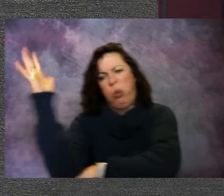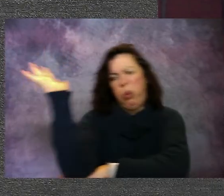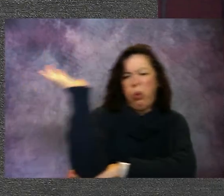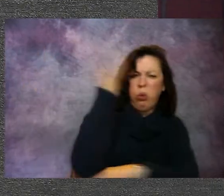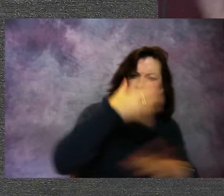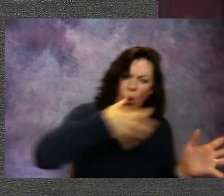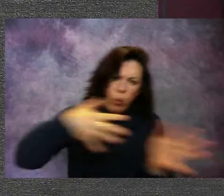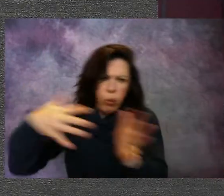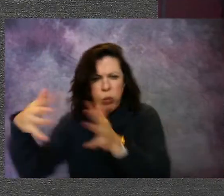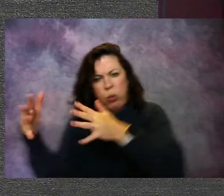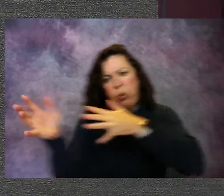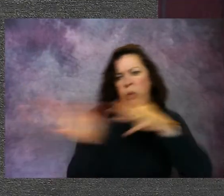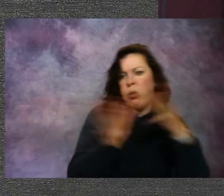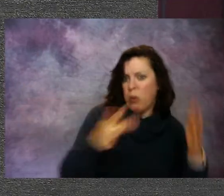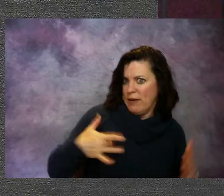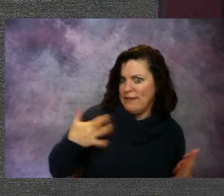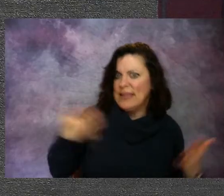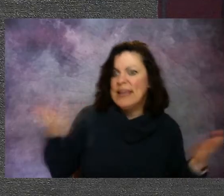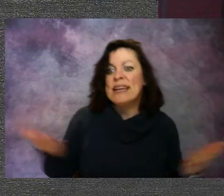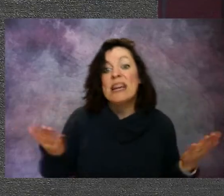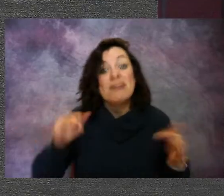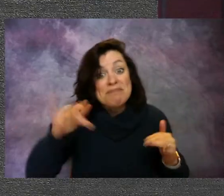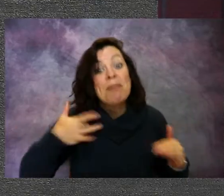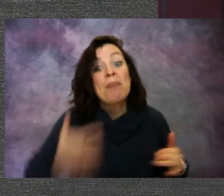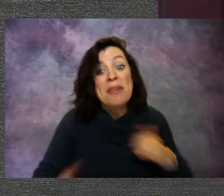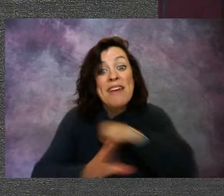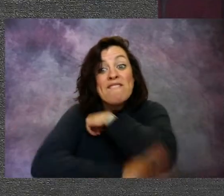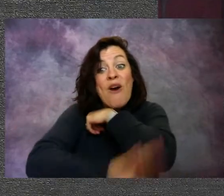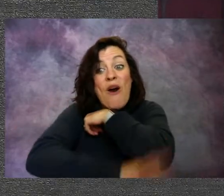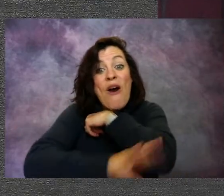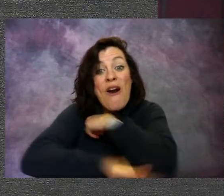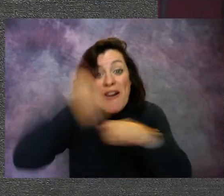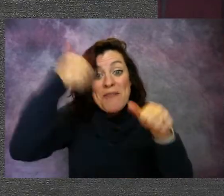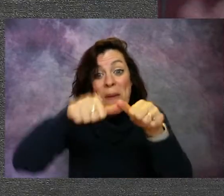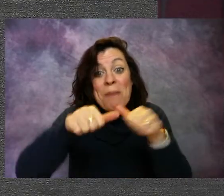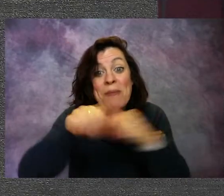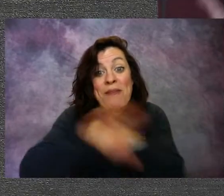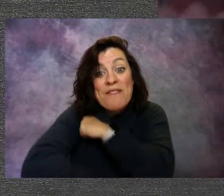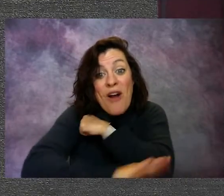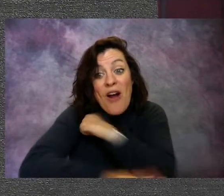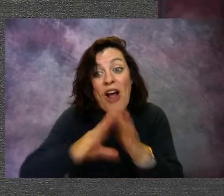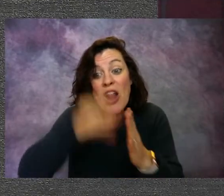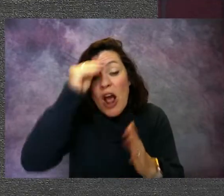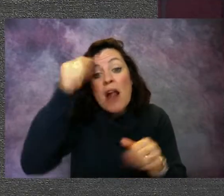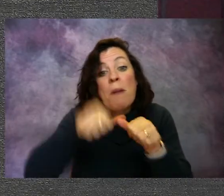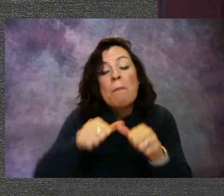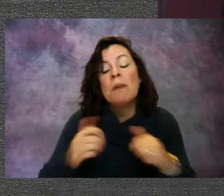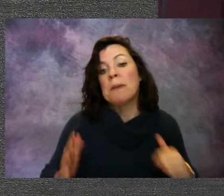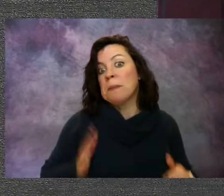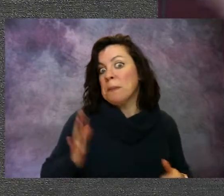it is the fall or the fancy word for fall, which is autumn, and during autumn or fall time,